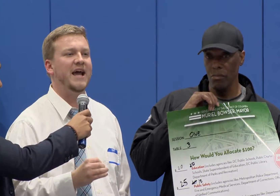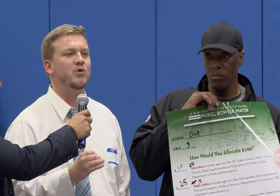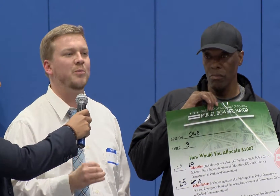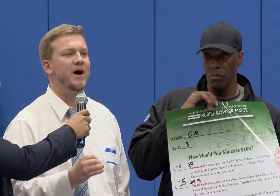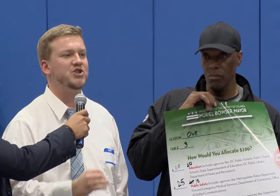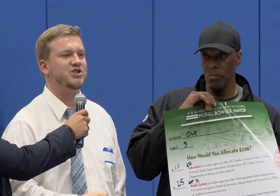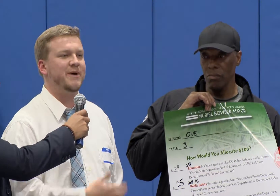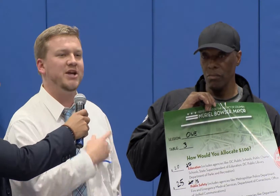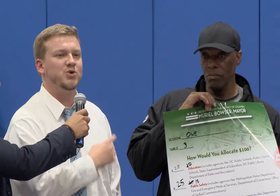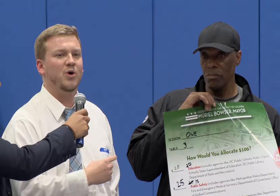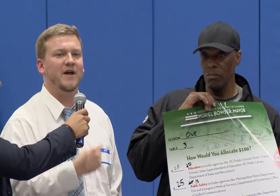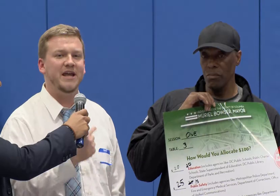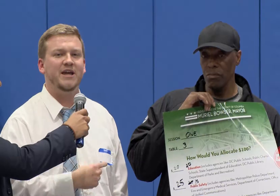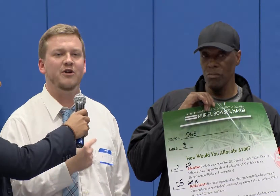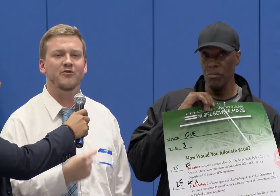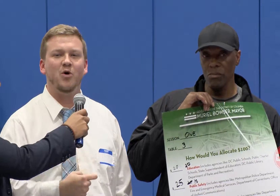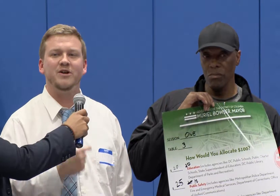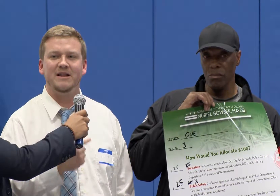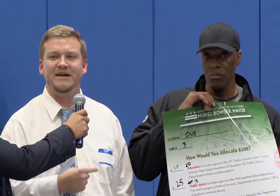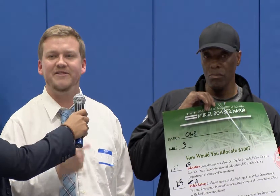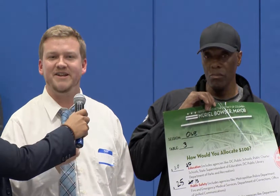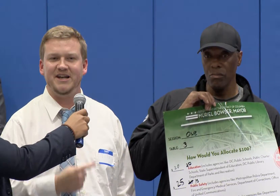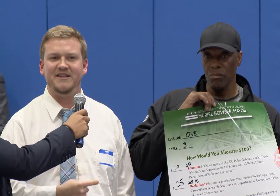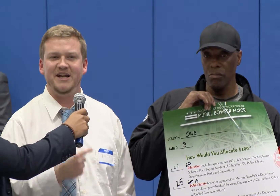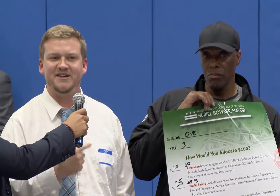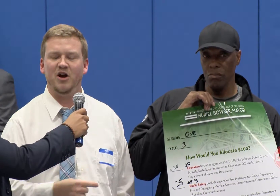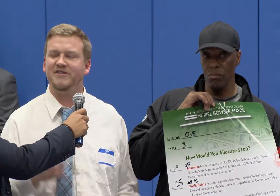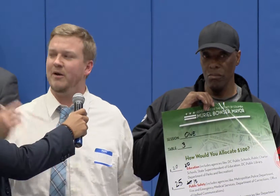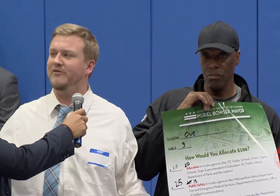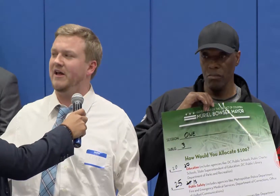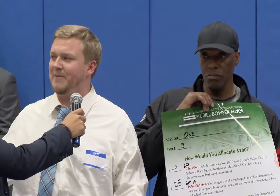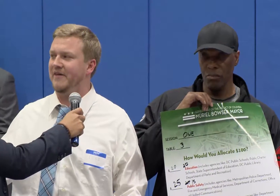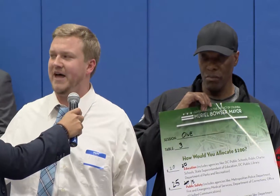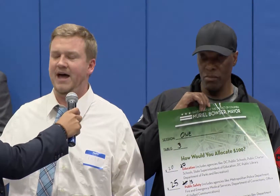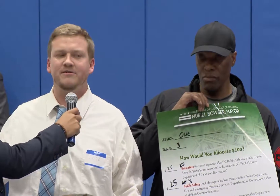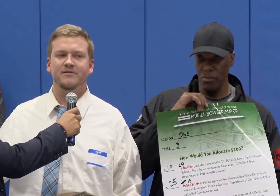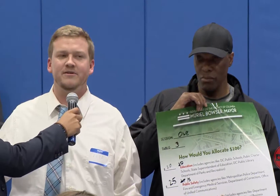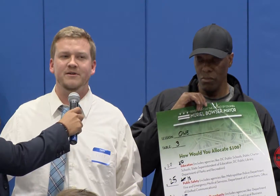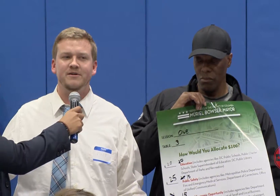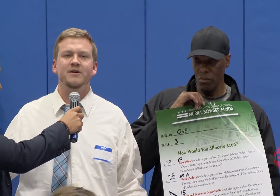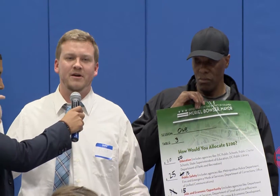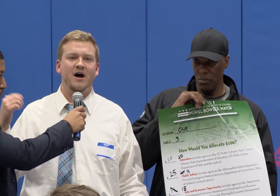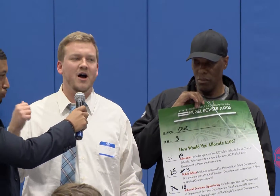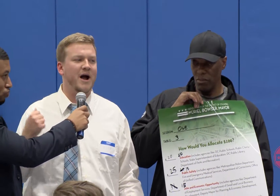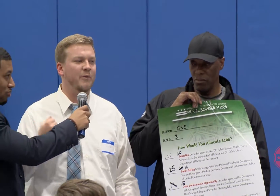THE ANNUAL BUDGET TO MAKE SURE THAT HE CAN AFFORD TO LIVE IN THE CITY THAT HE SERVES. HOW DO WE FEEL ABOUT THAT? ALL RIGHT. WE'RE HOPING THE MAYOR WILL HELP